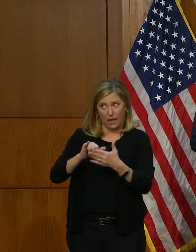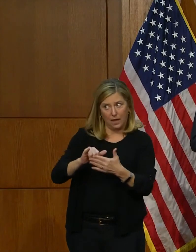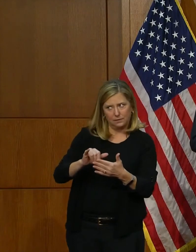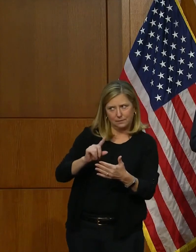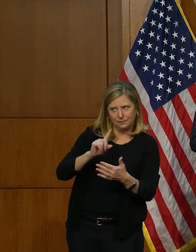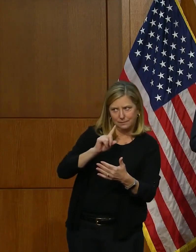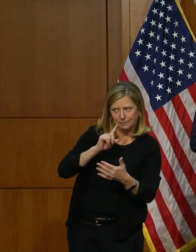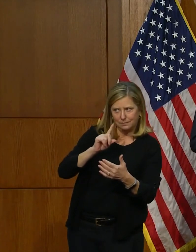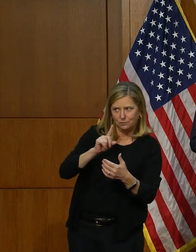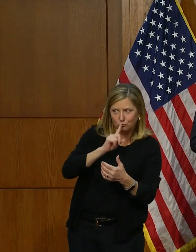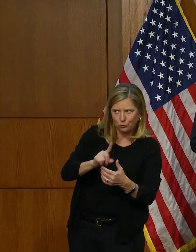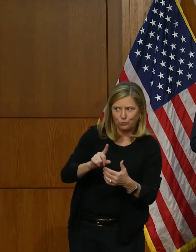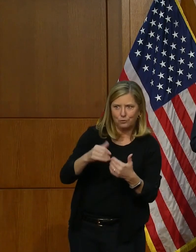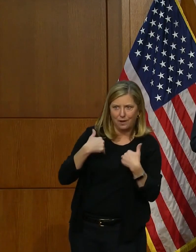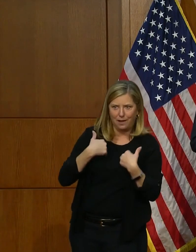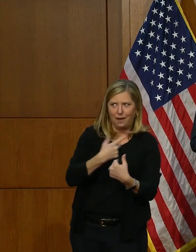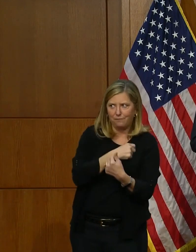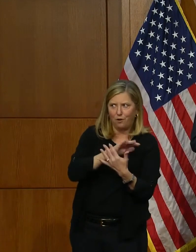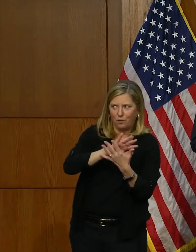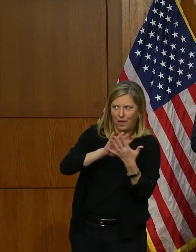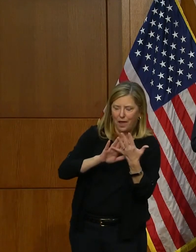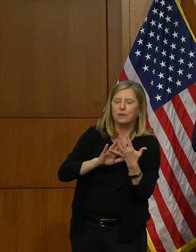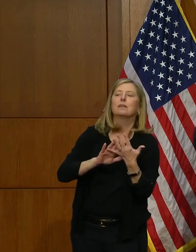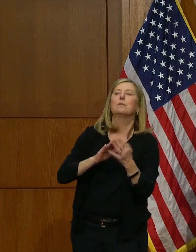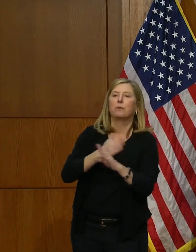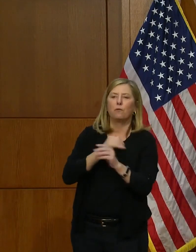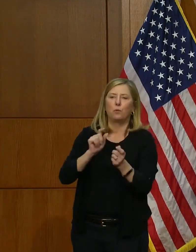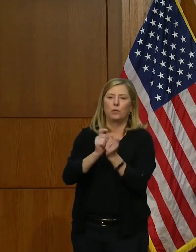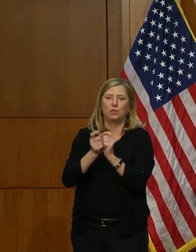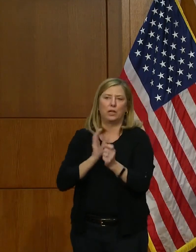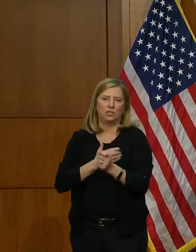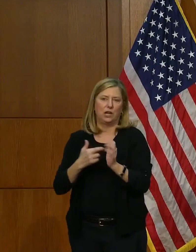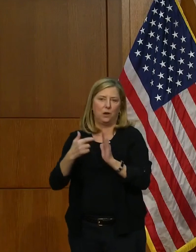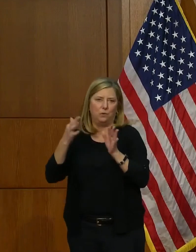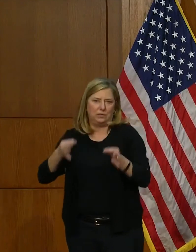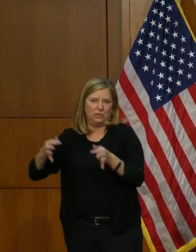SITUATION, BUT WE HAVE TO SERVE ENSURE THAT THAT'S ACTUALLY THE